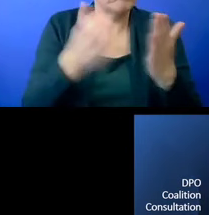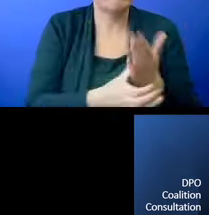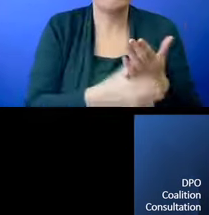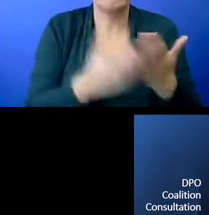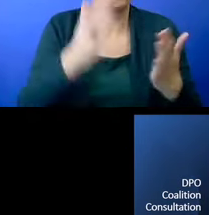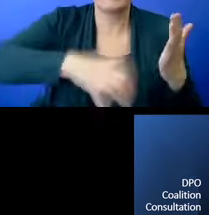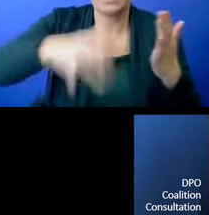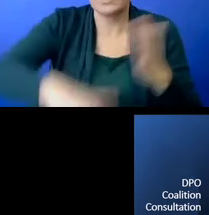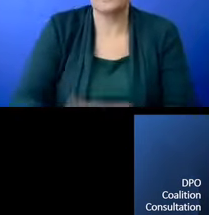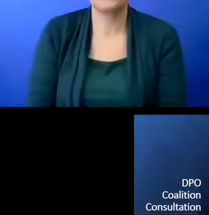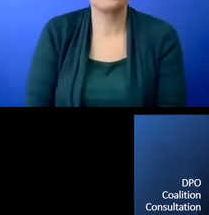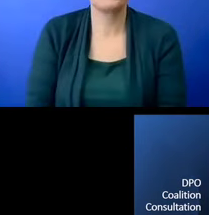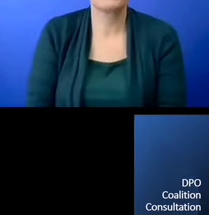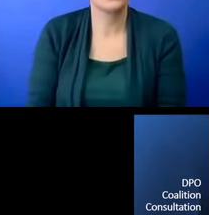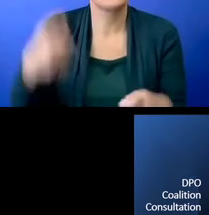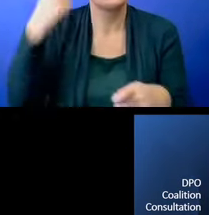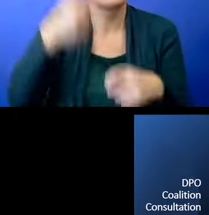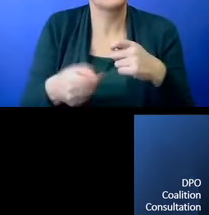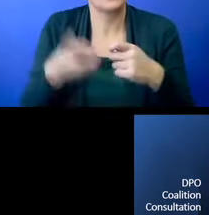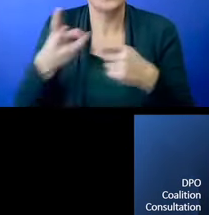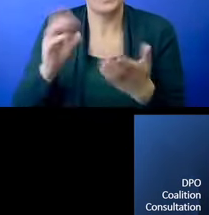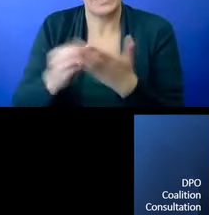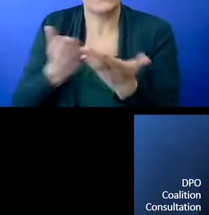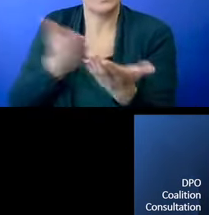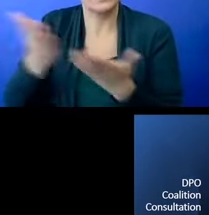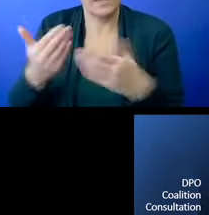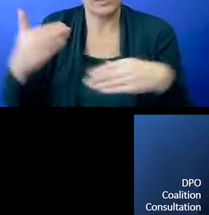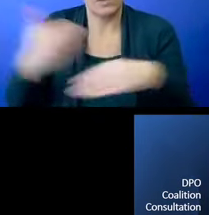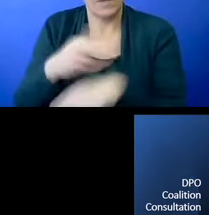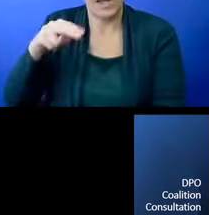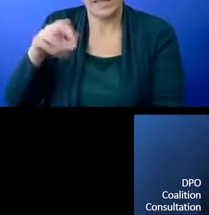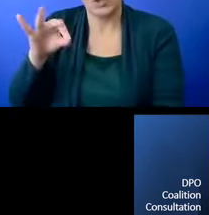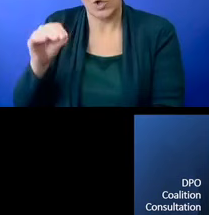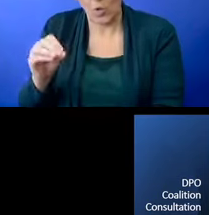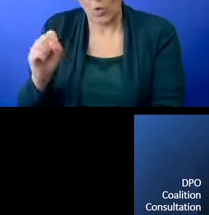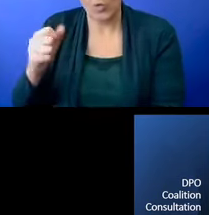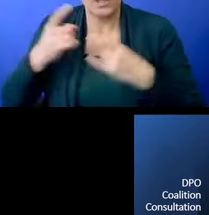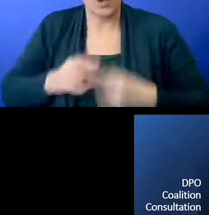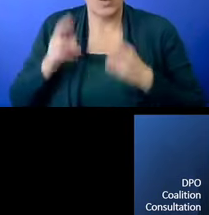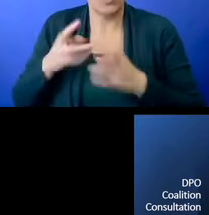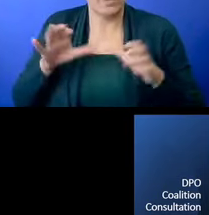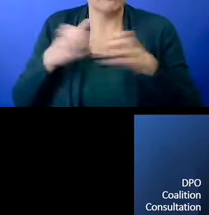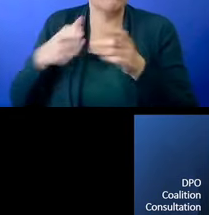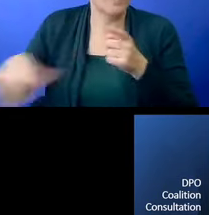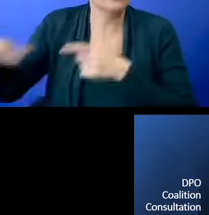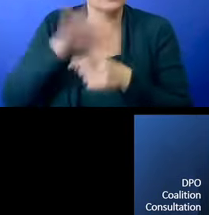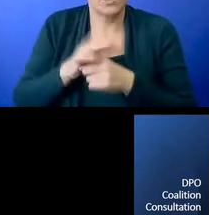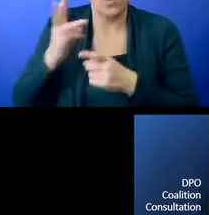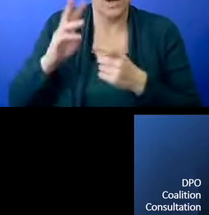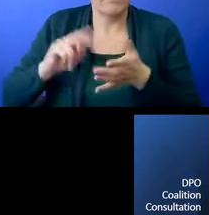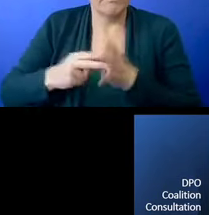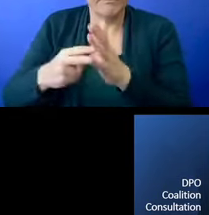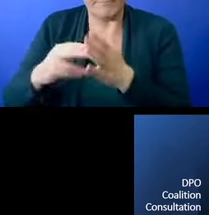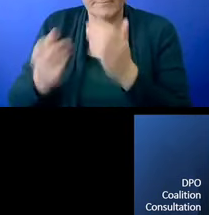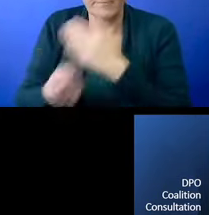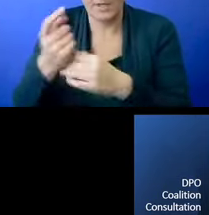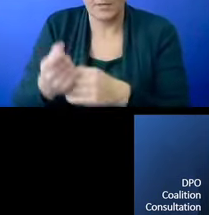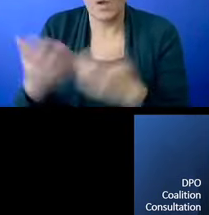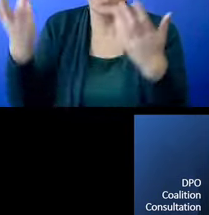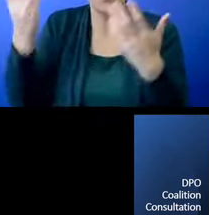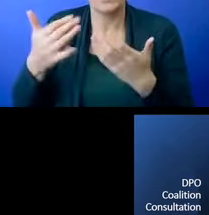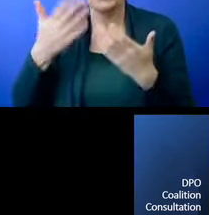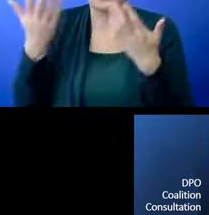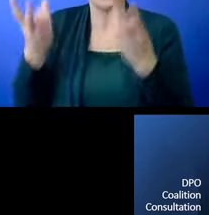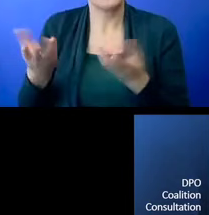There will then be a series of consultations by NGOs and human rights bodies in Ireland, to provide that alternative picture to the UN Committee,